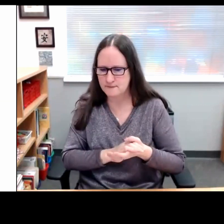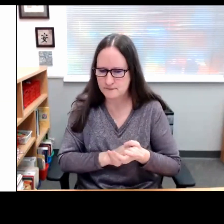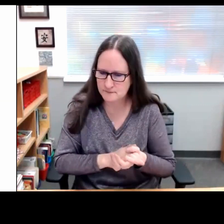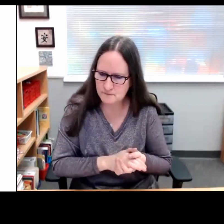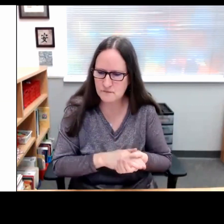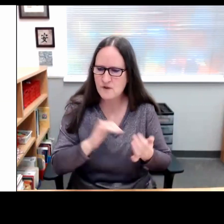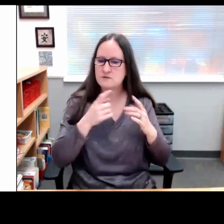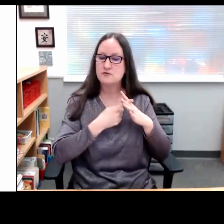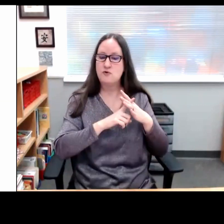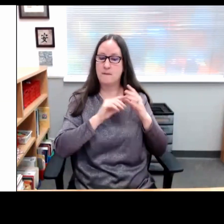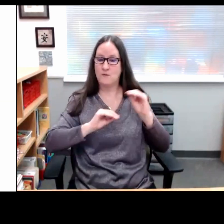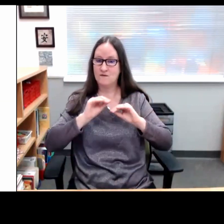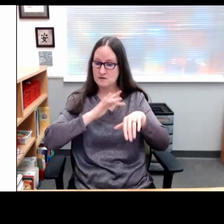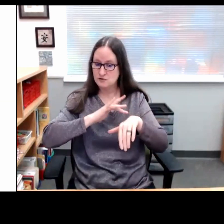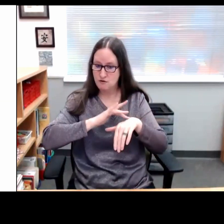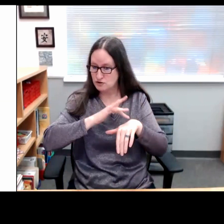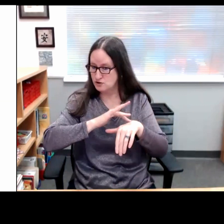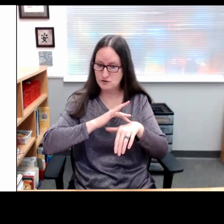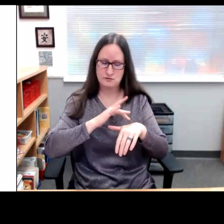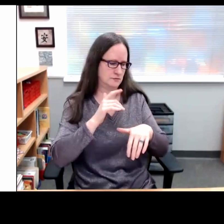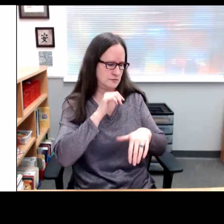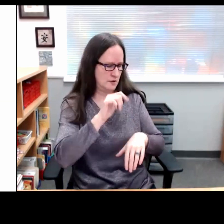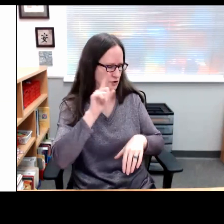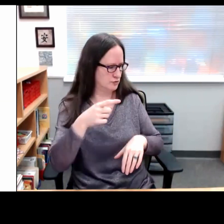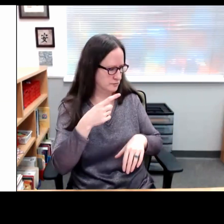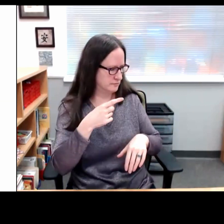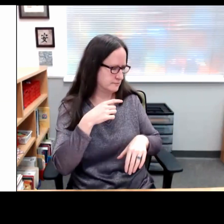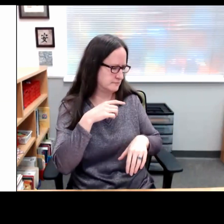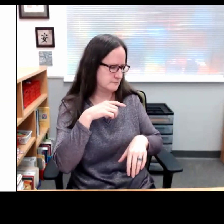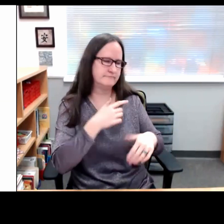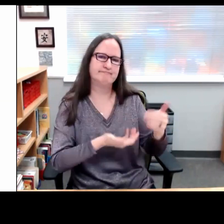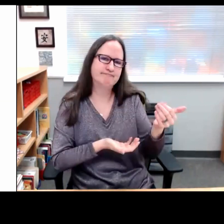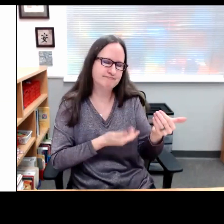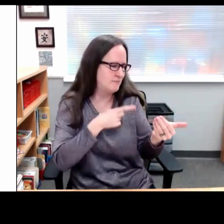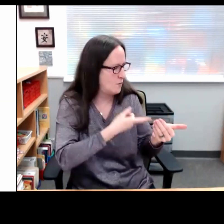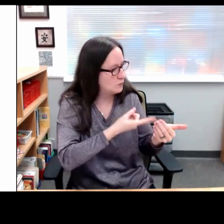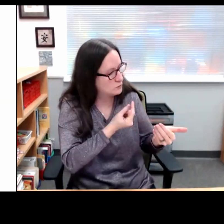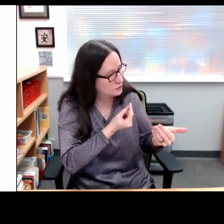that's really important. And then when you're going into initiating movement and touch,